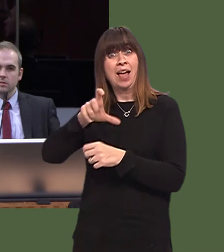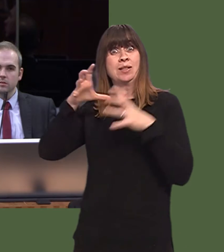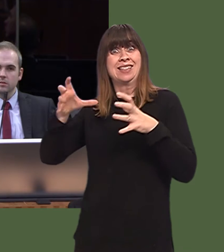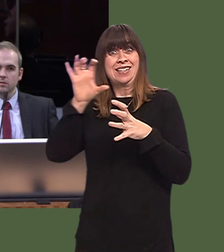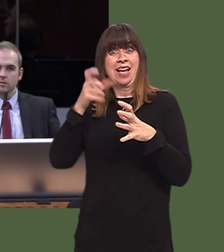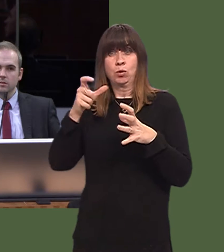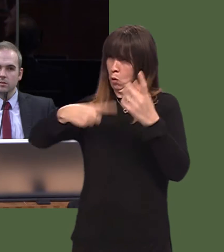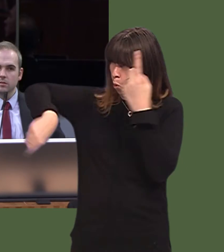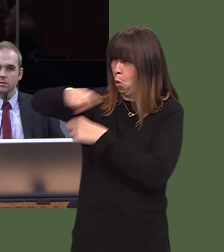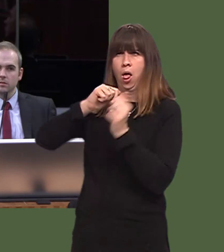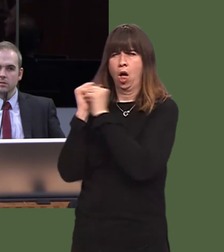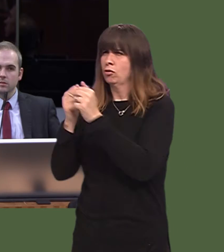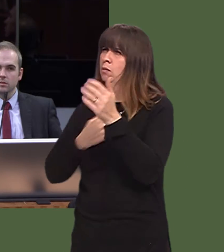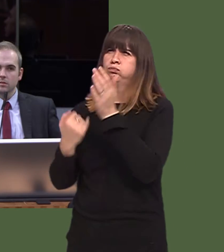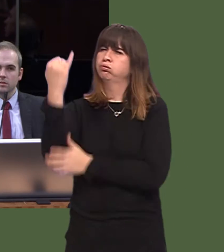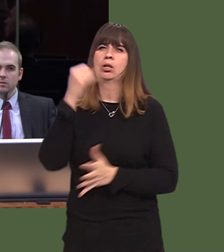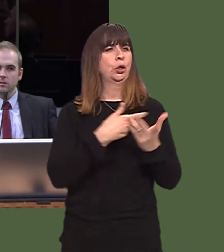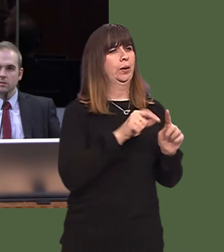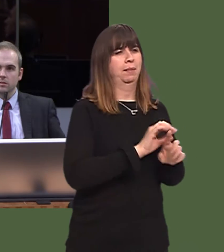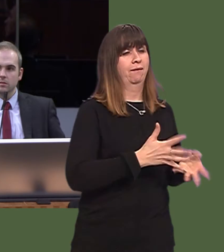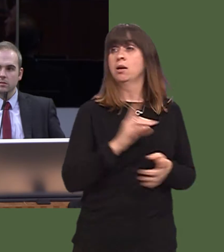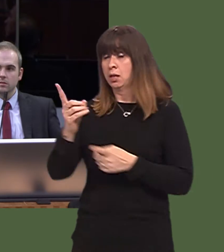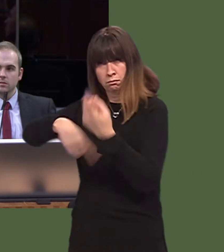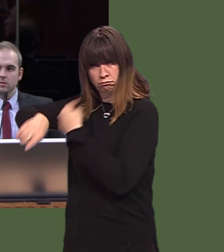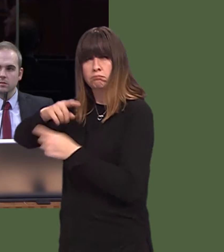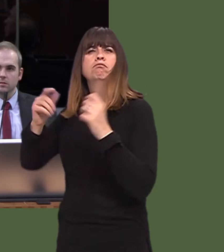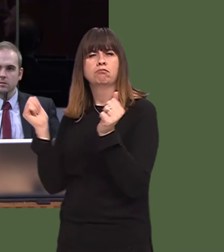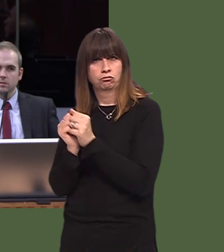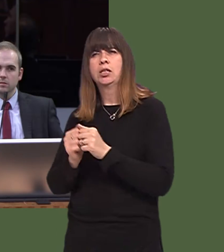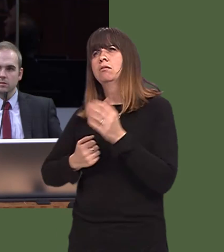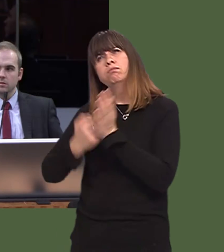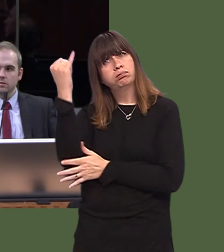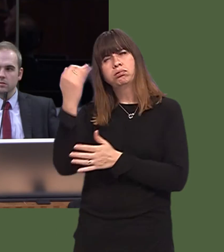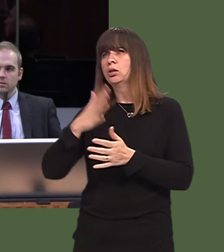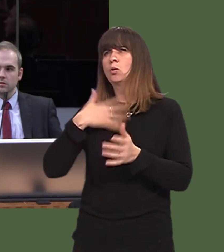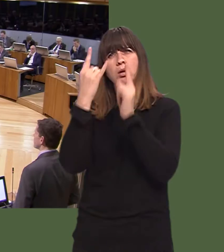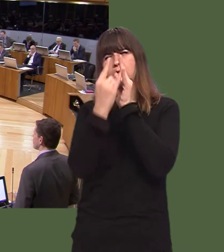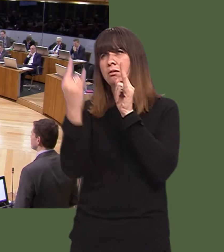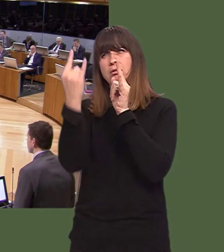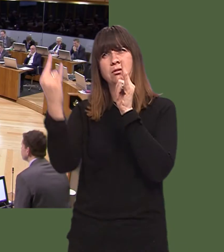have all expressed our opposition. The National Assembly has supported that, and we would appreciate the support of the